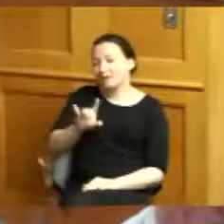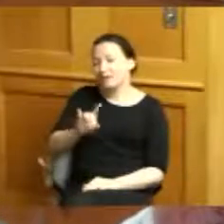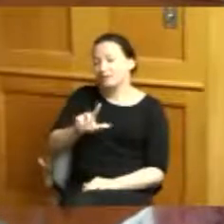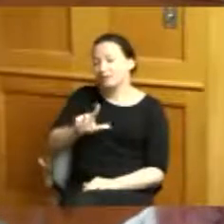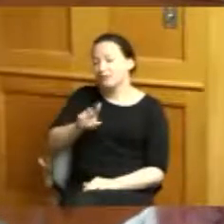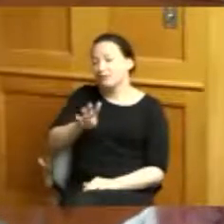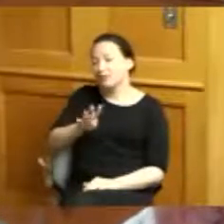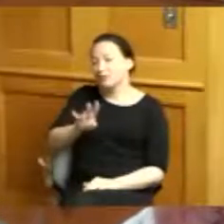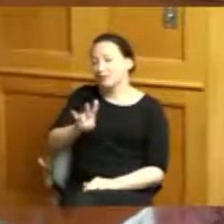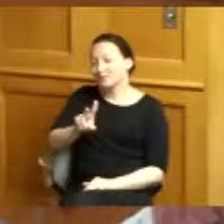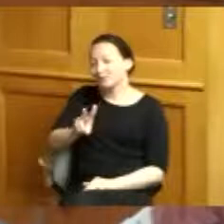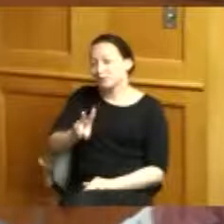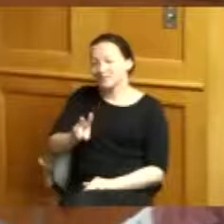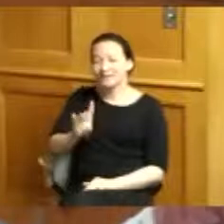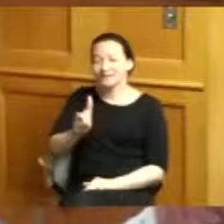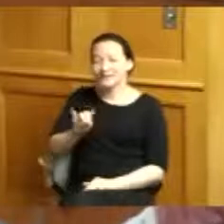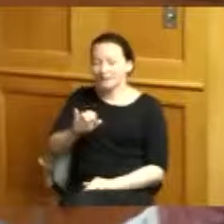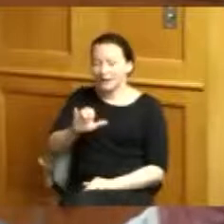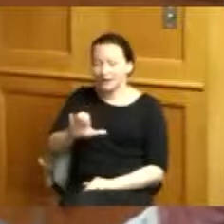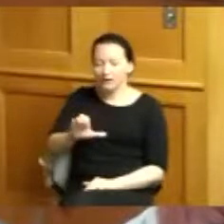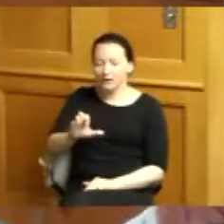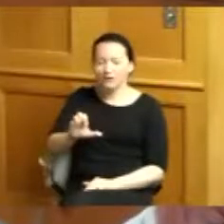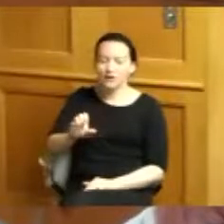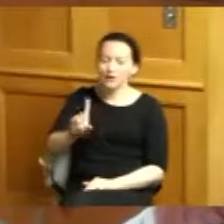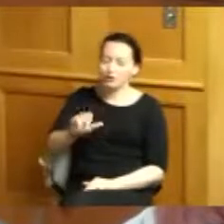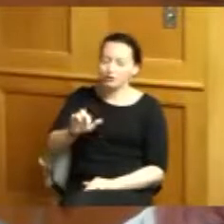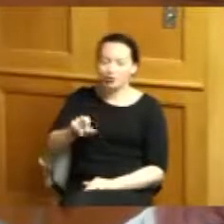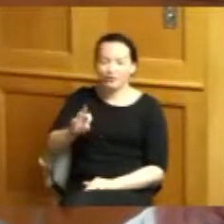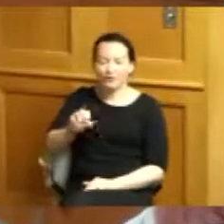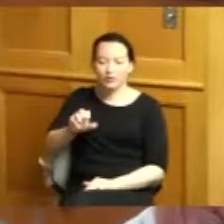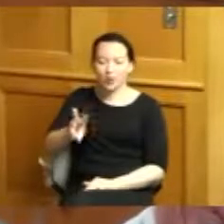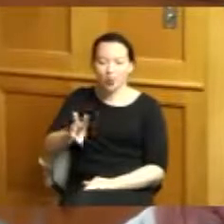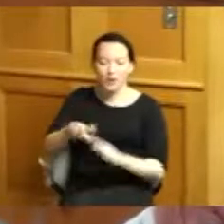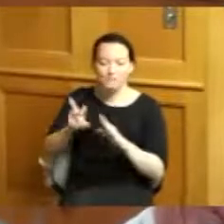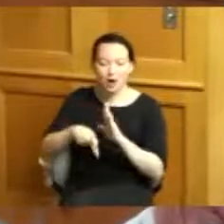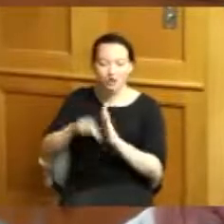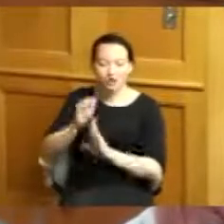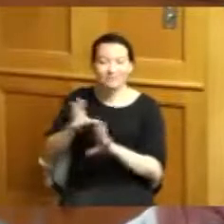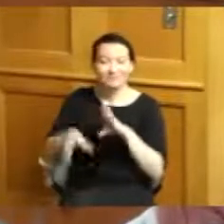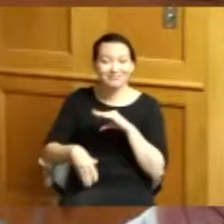Dynamic underflow control project this request before you today is for additional construction